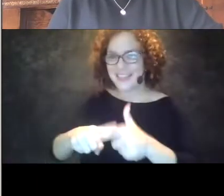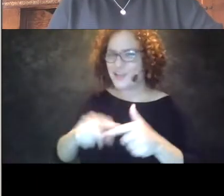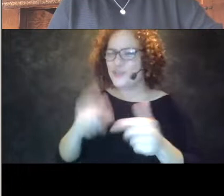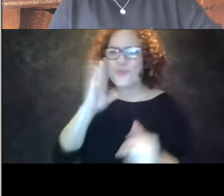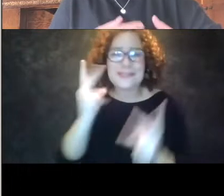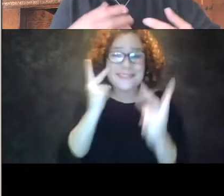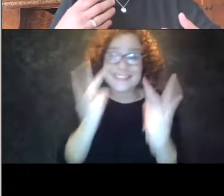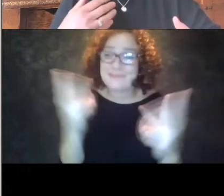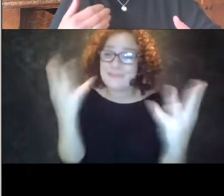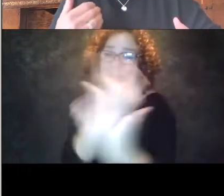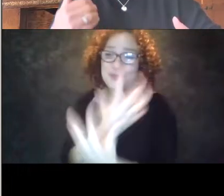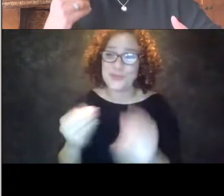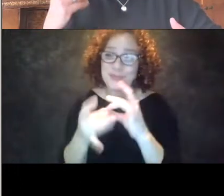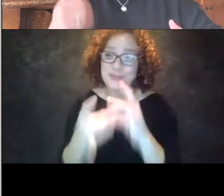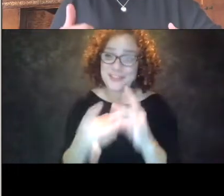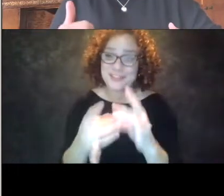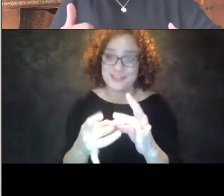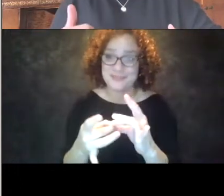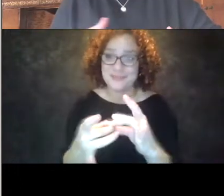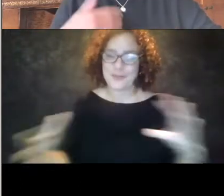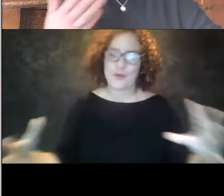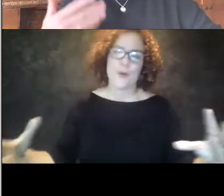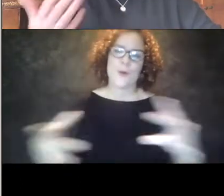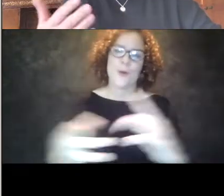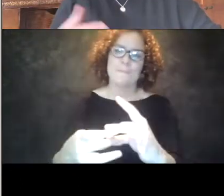children who have with, really intentional planning, and those are the types of things